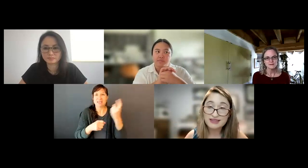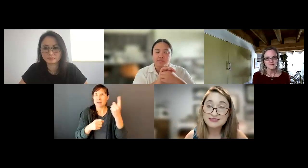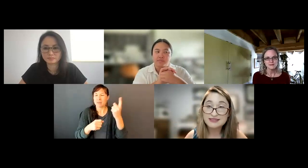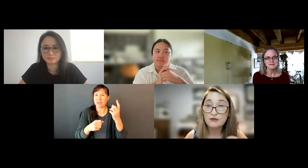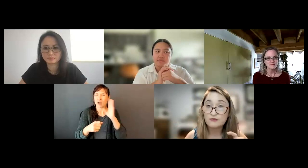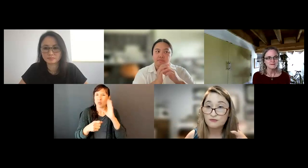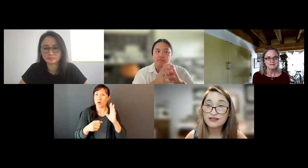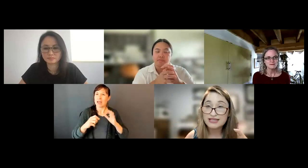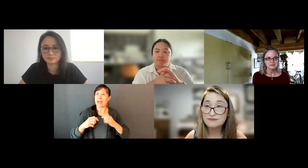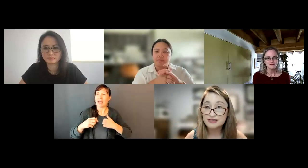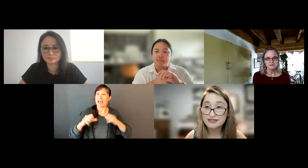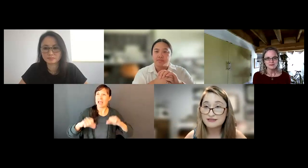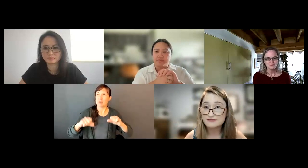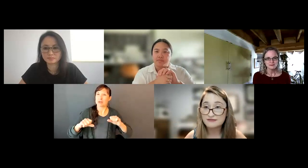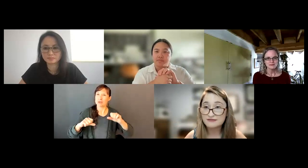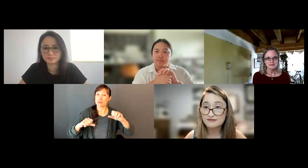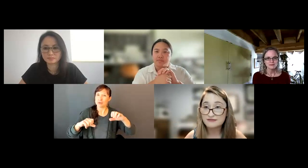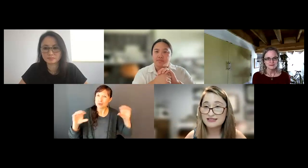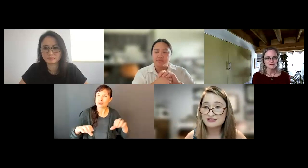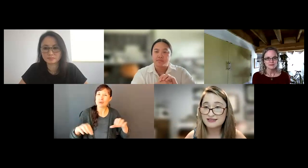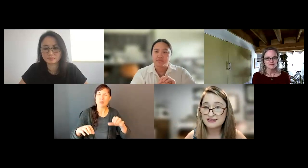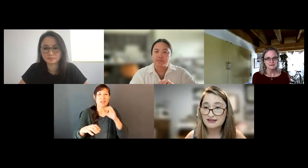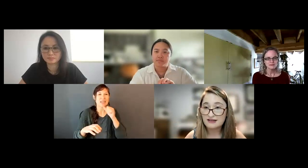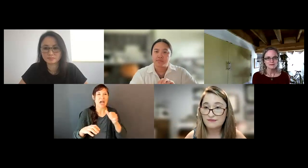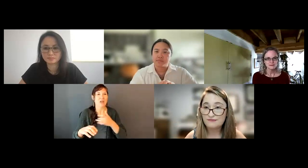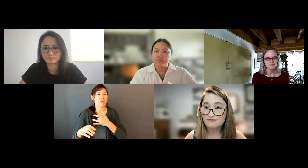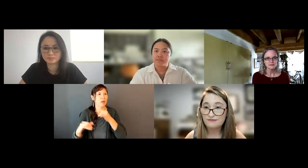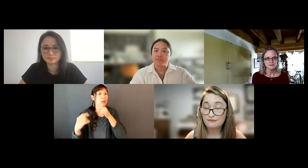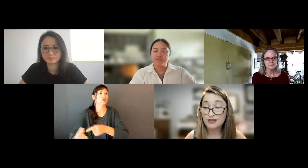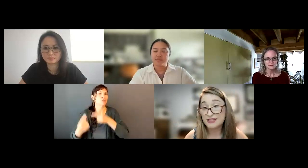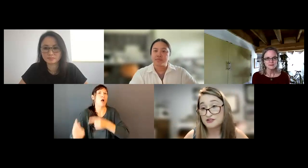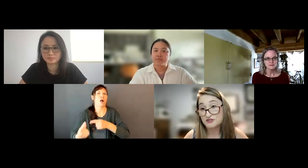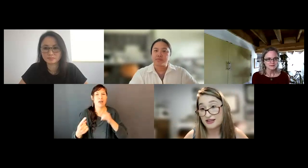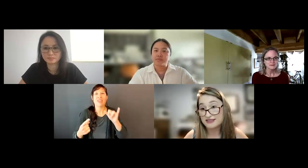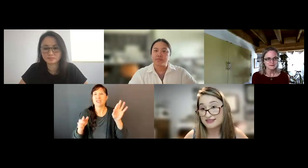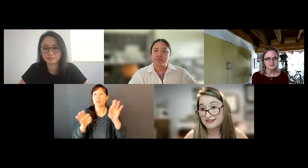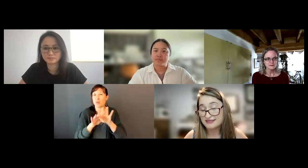I think that's a really key piece of feasibility is playing to your strengths.